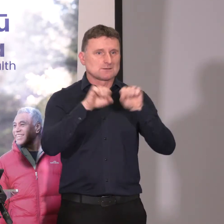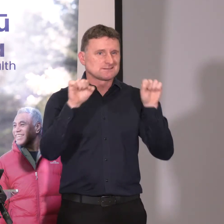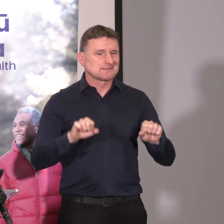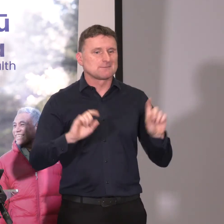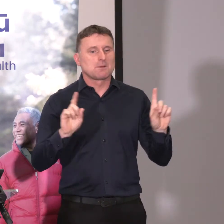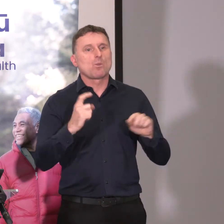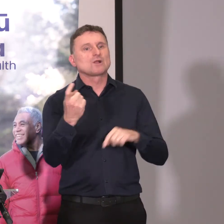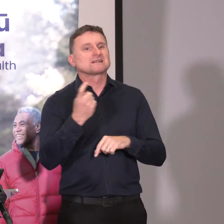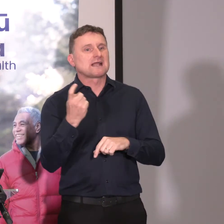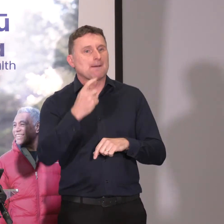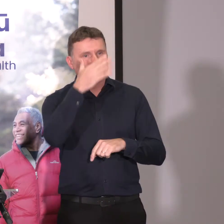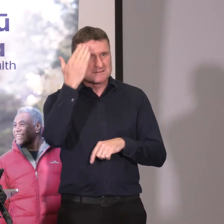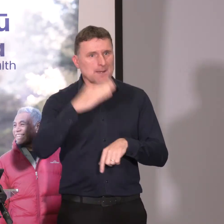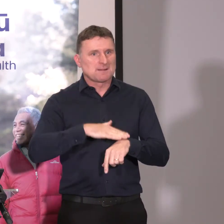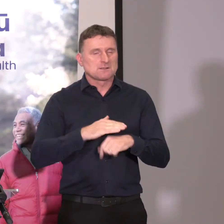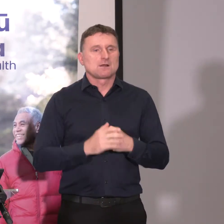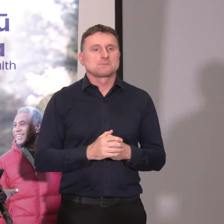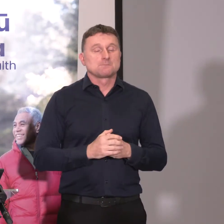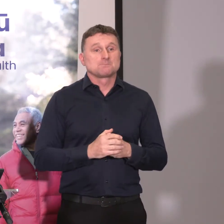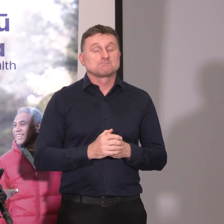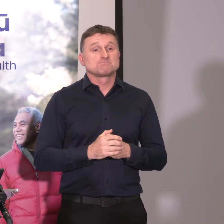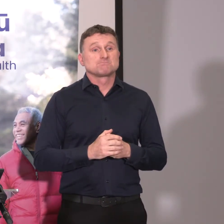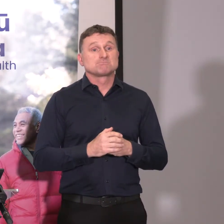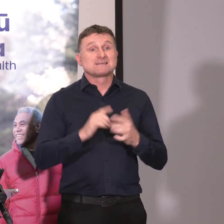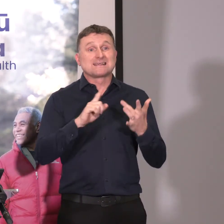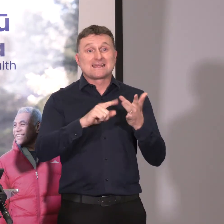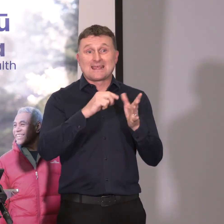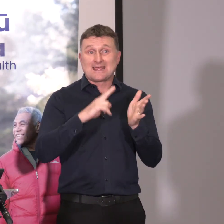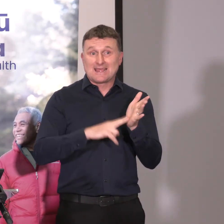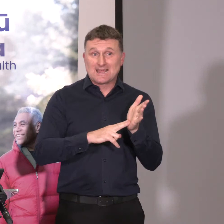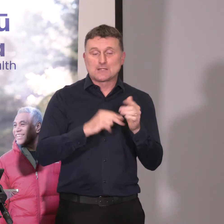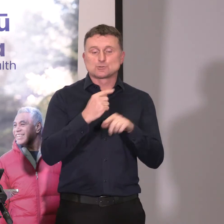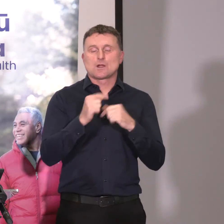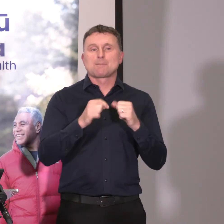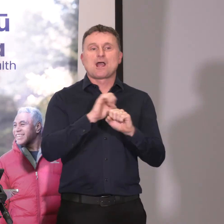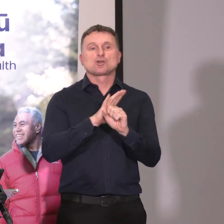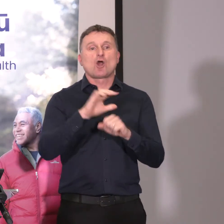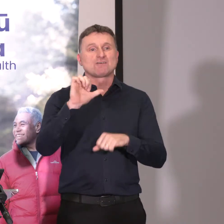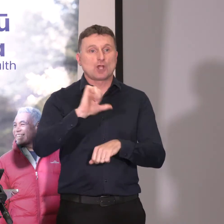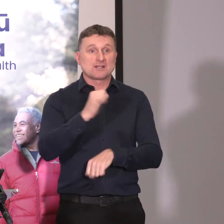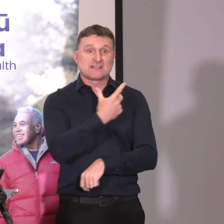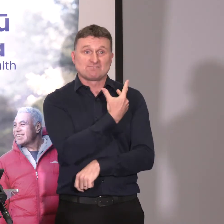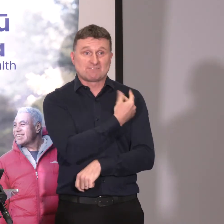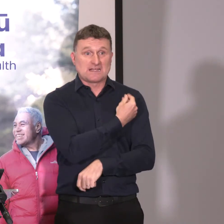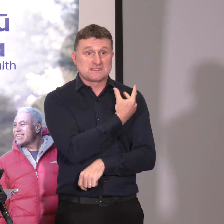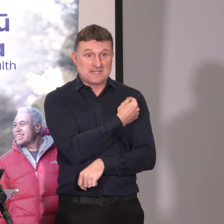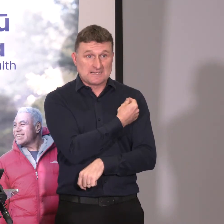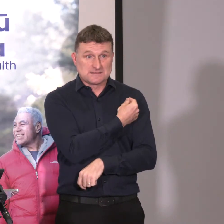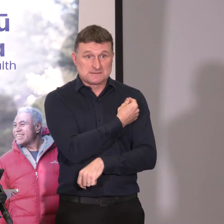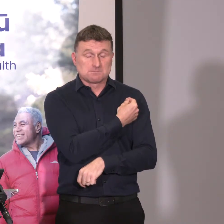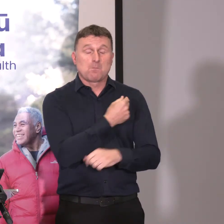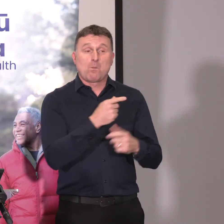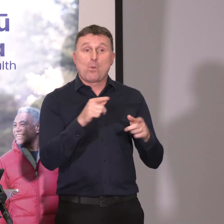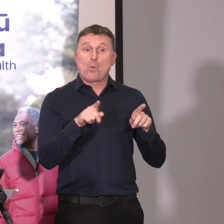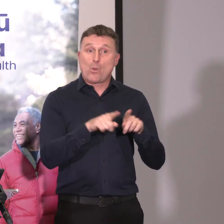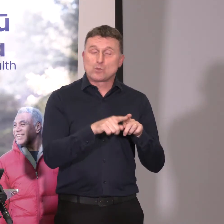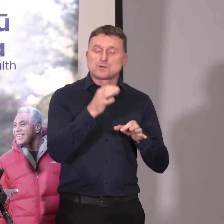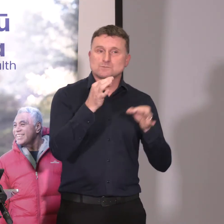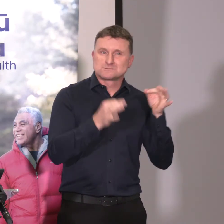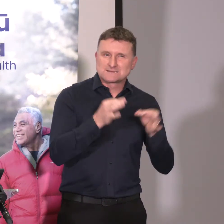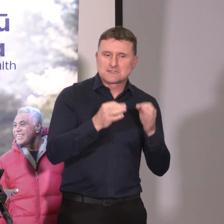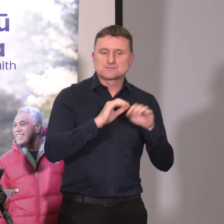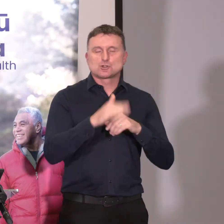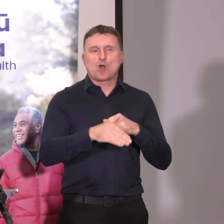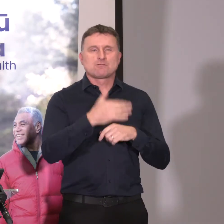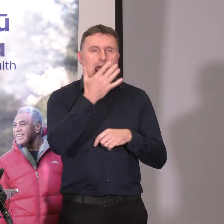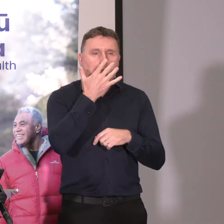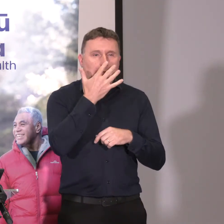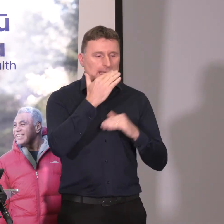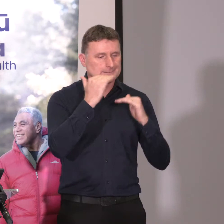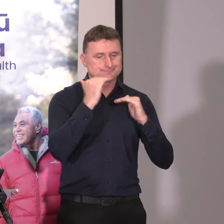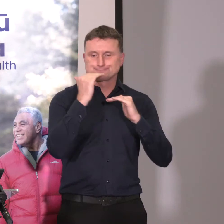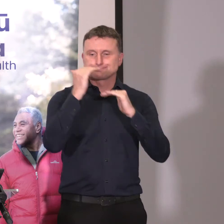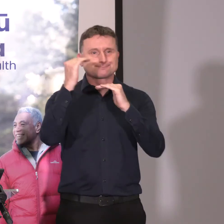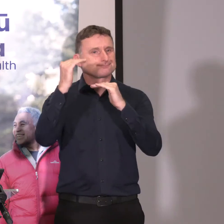looking ahead to the summer